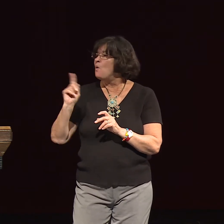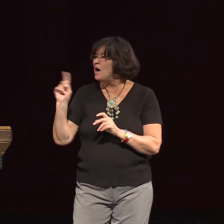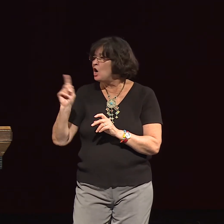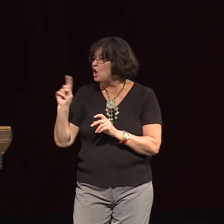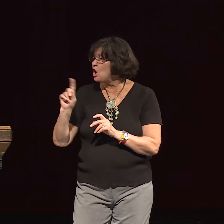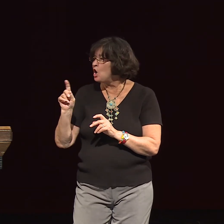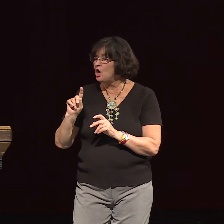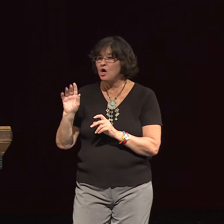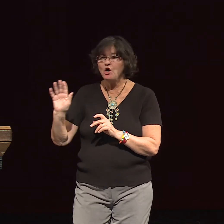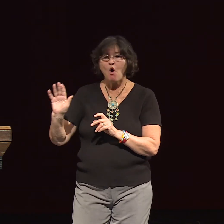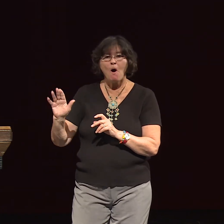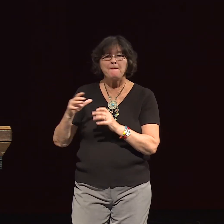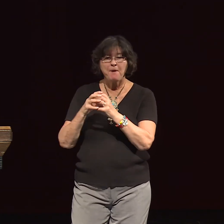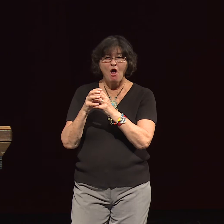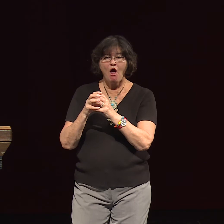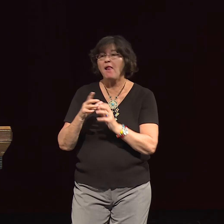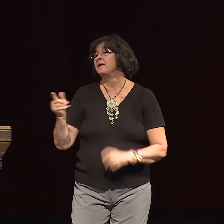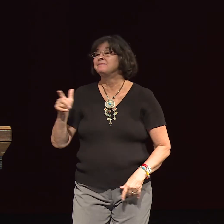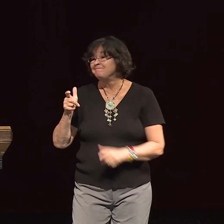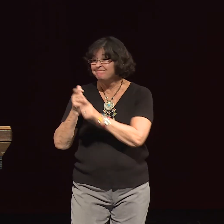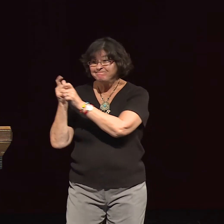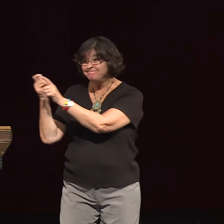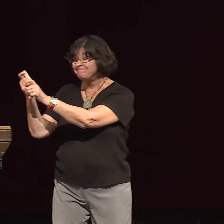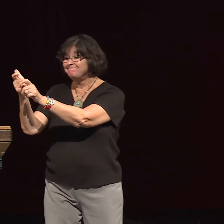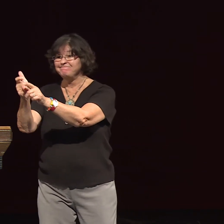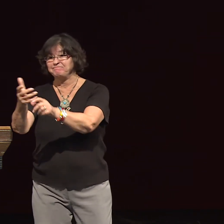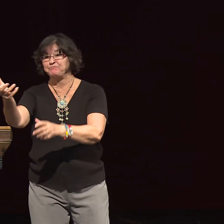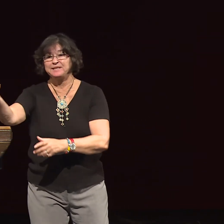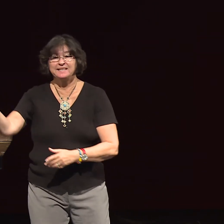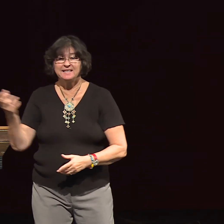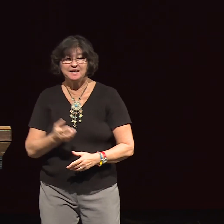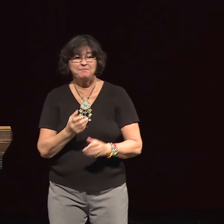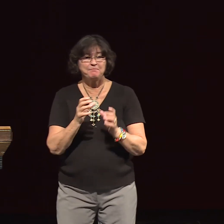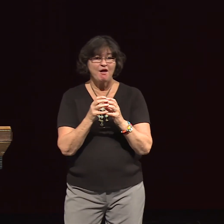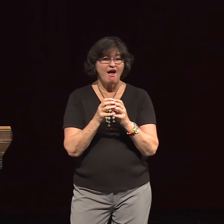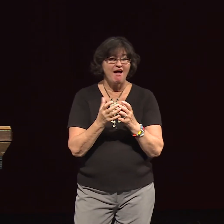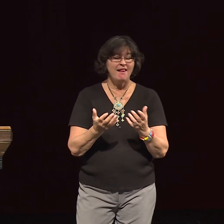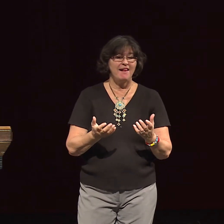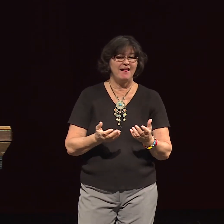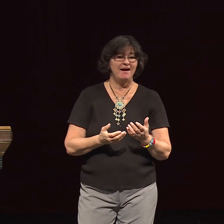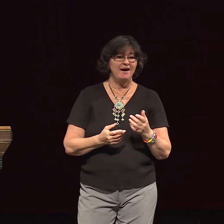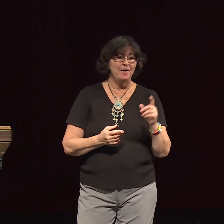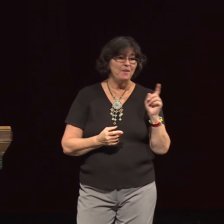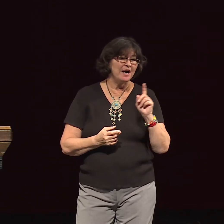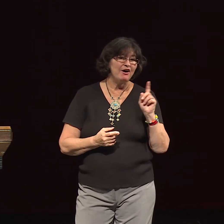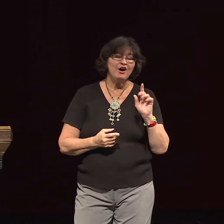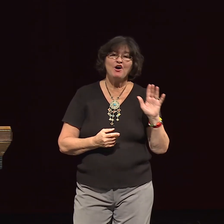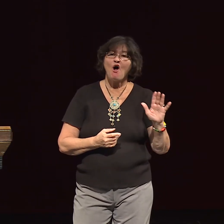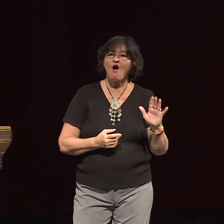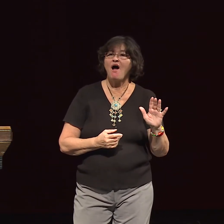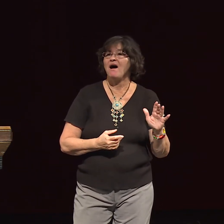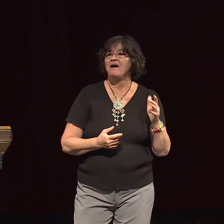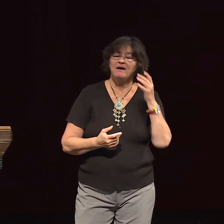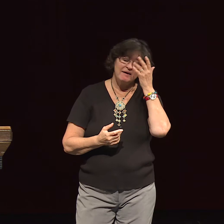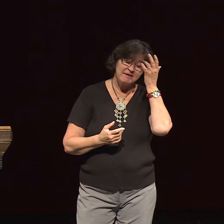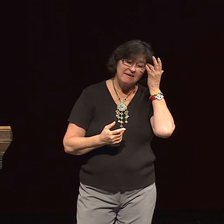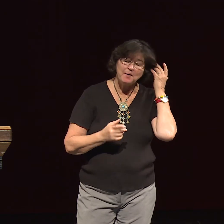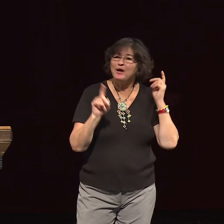So, if you were to say, "Where's your ball?" they would run into the other room and pick up their ball. Or if you were to say, "Where's the cat?"